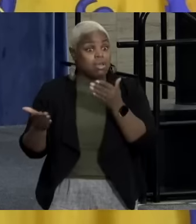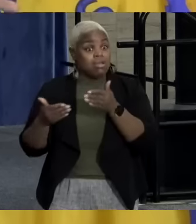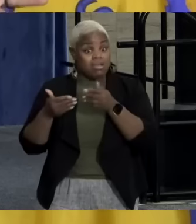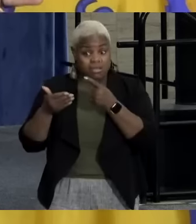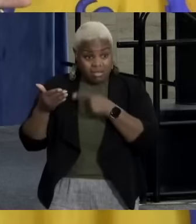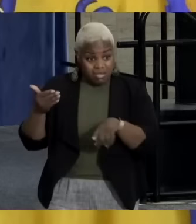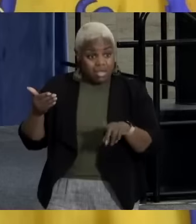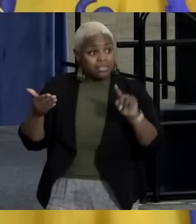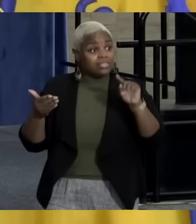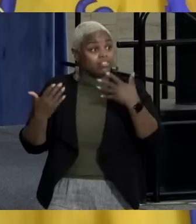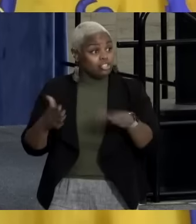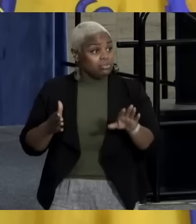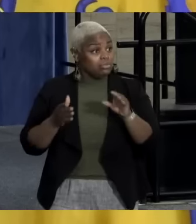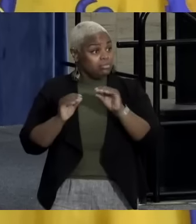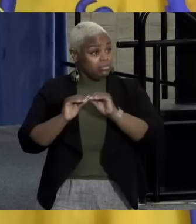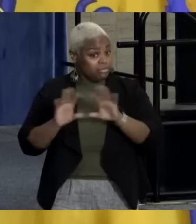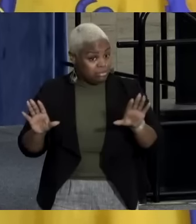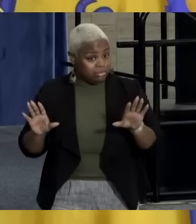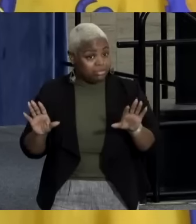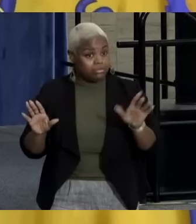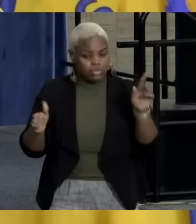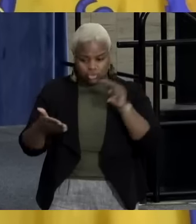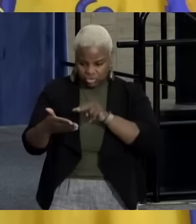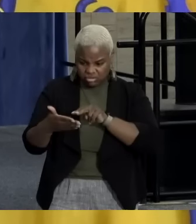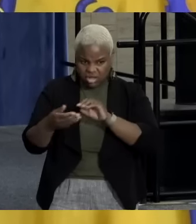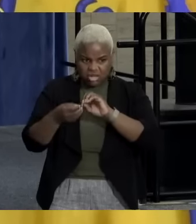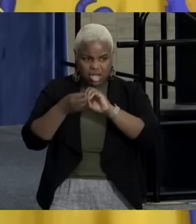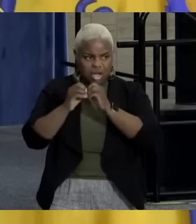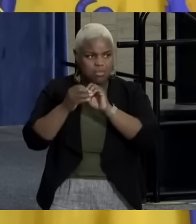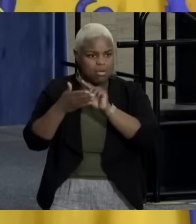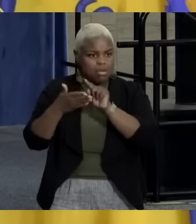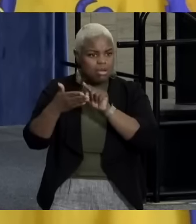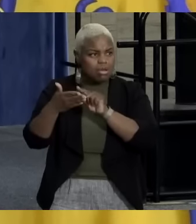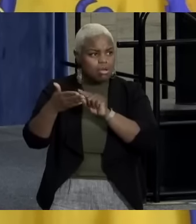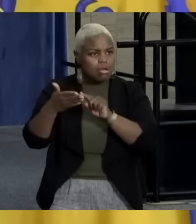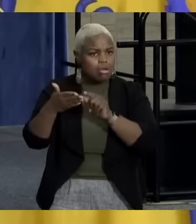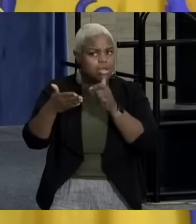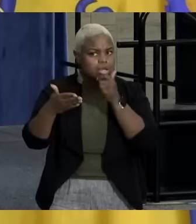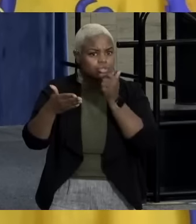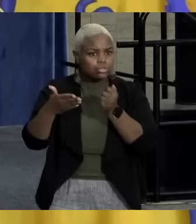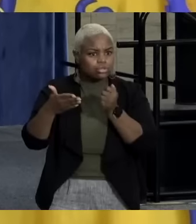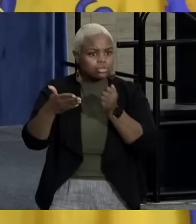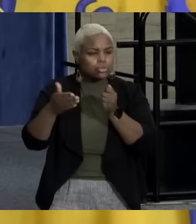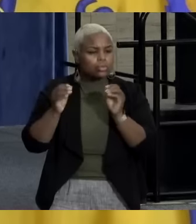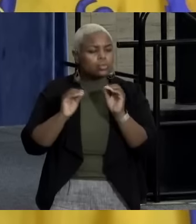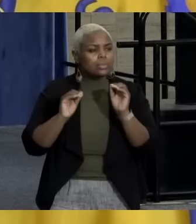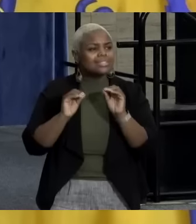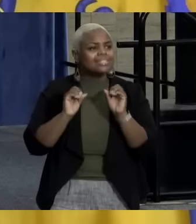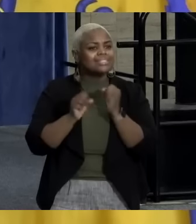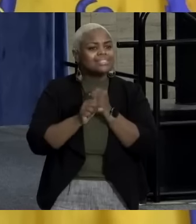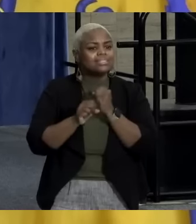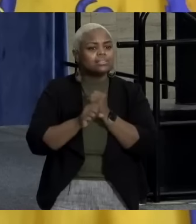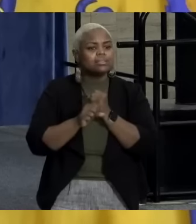at it and said, this is interesting. There's no statistical significance in the increase